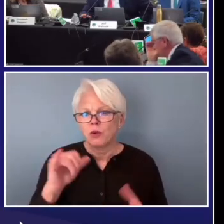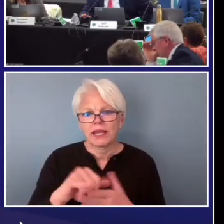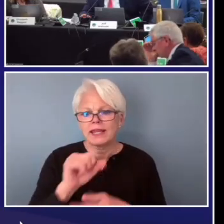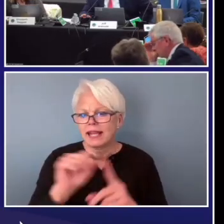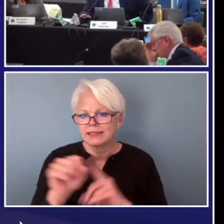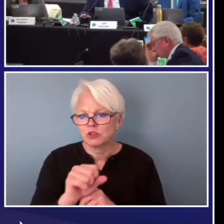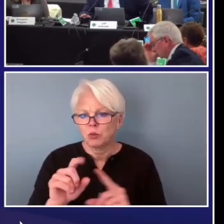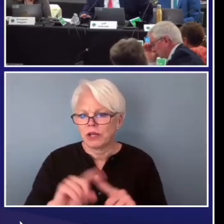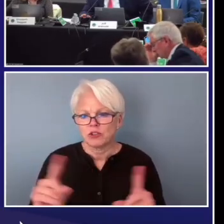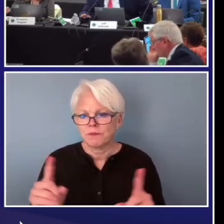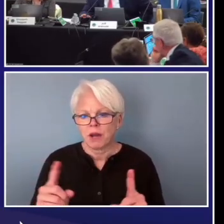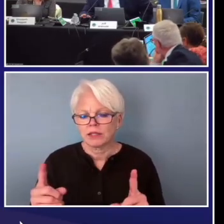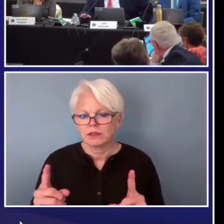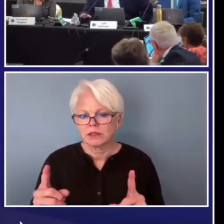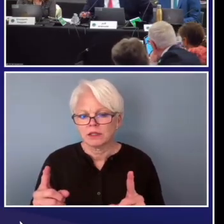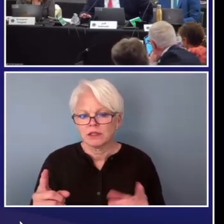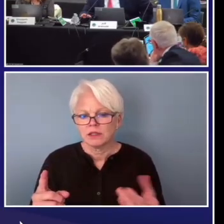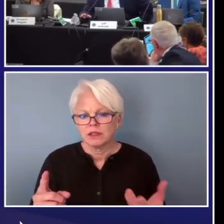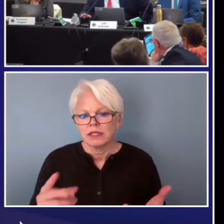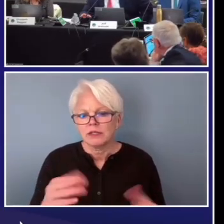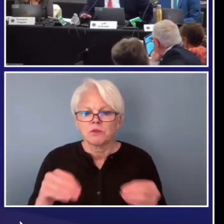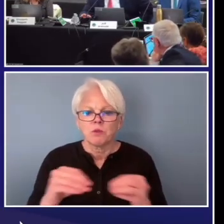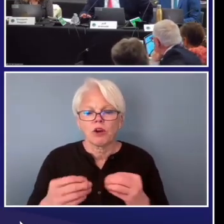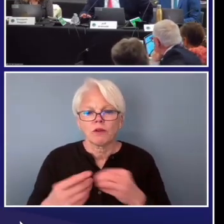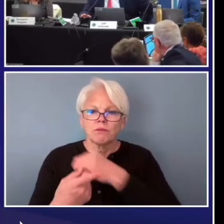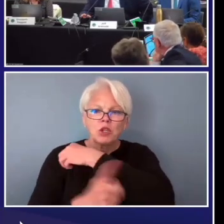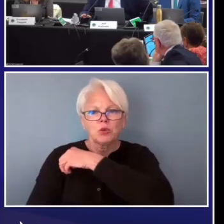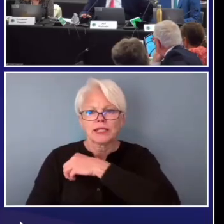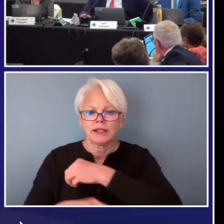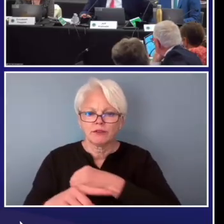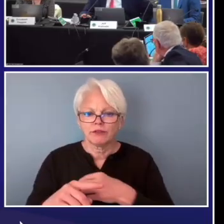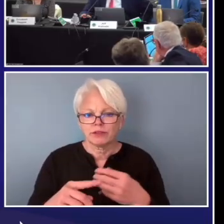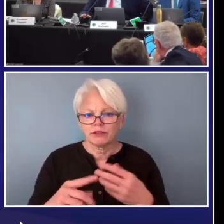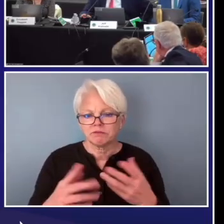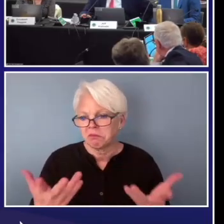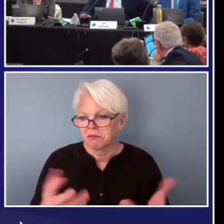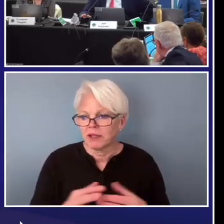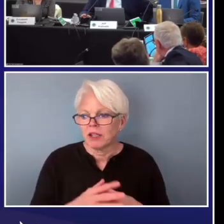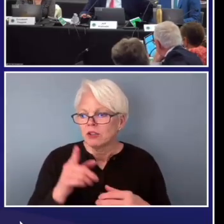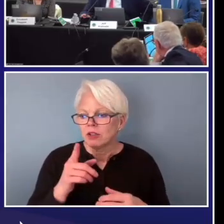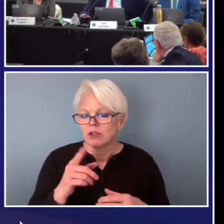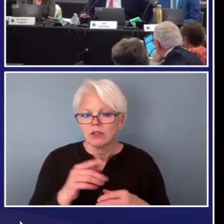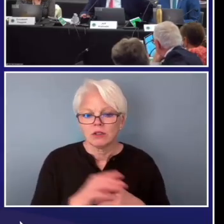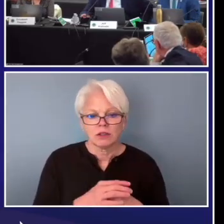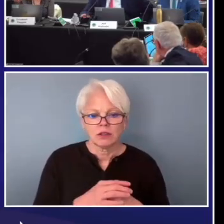it was more punitive and, um, you're, um, Card up? Please, Beth.